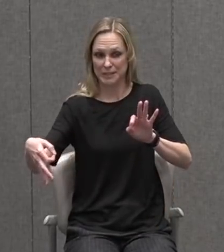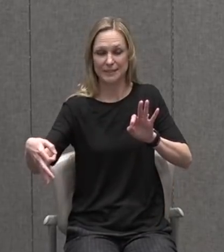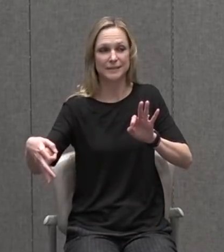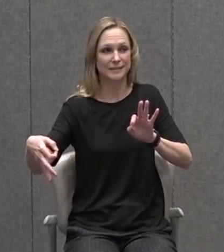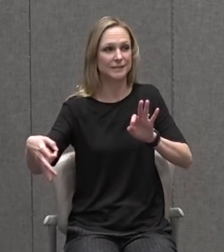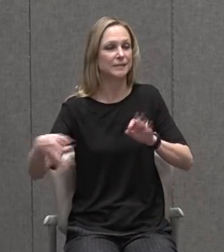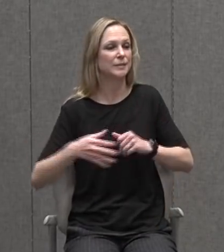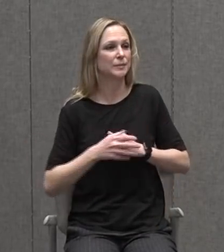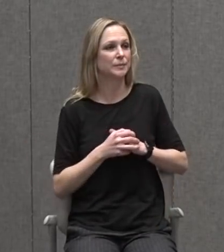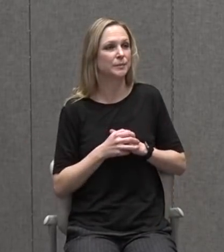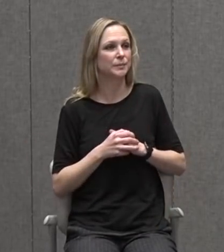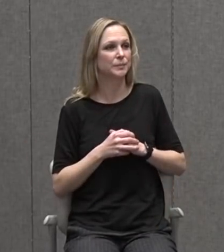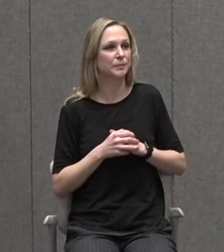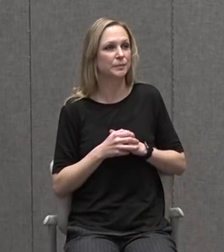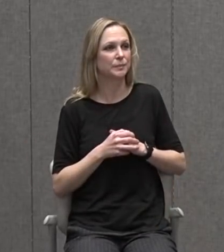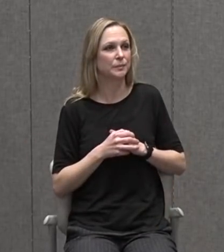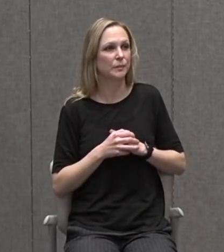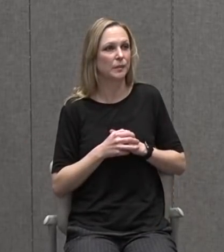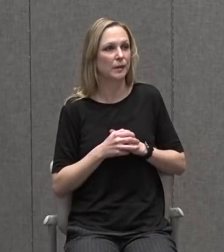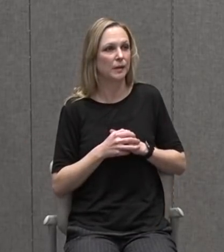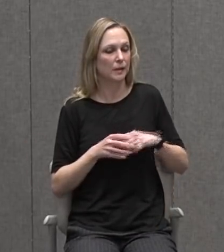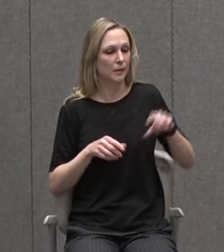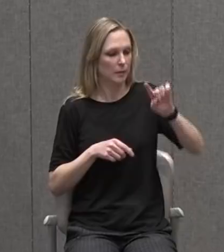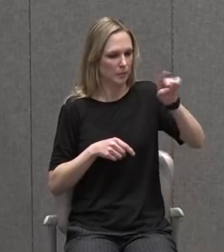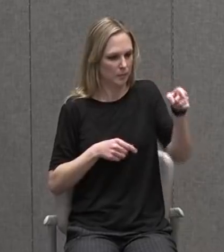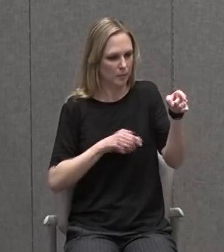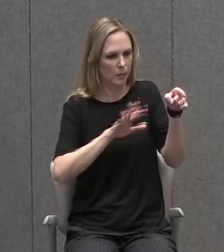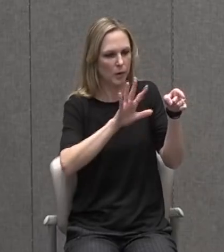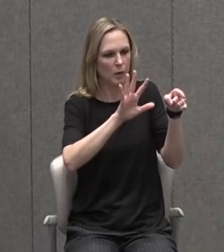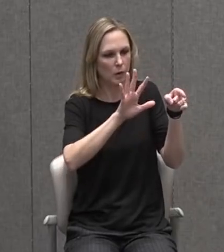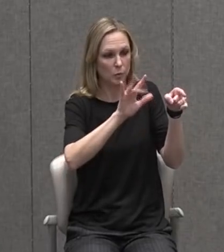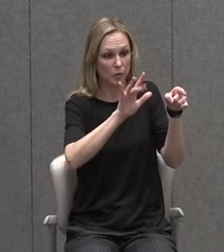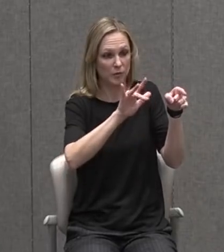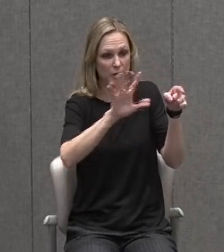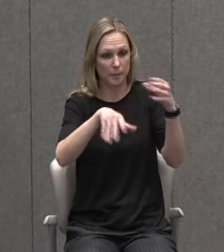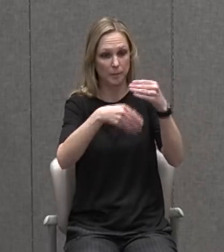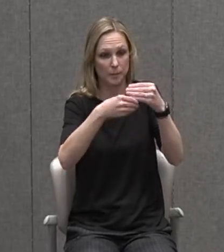so we have parentheses 25 plus nine, close the parentheses,